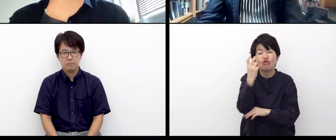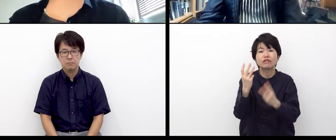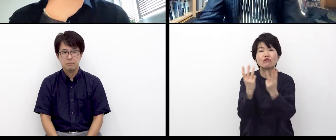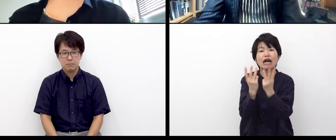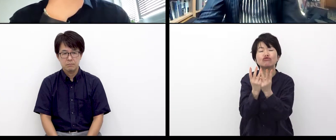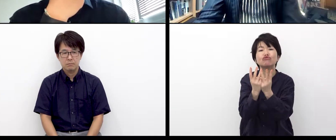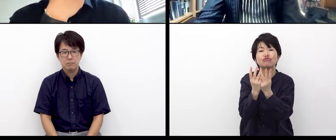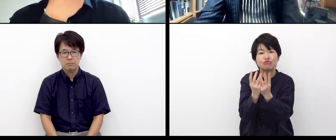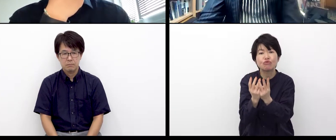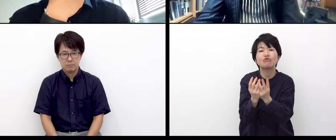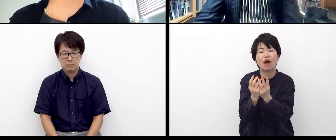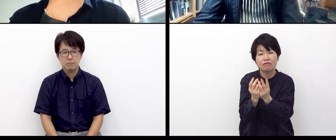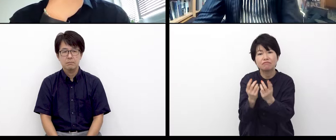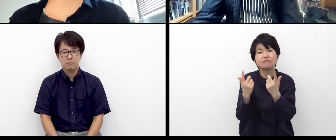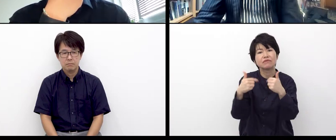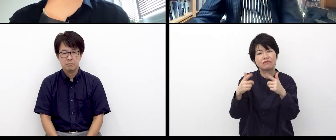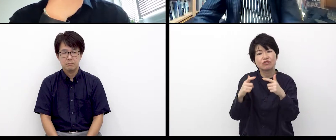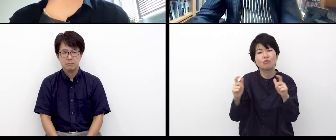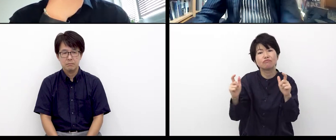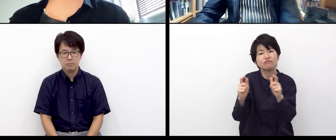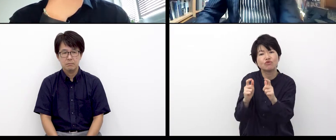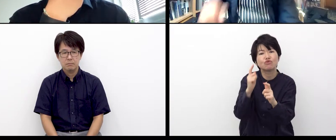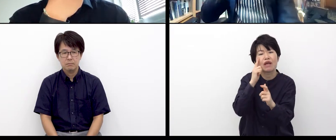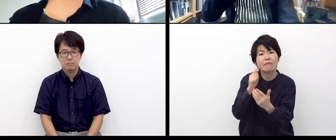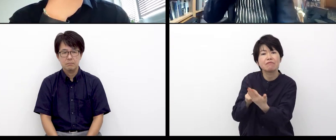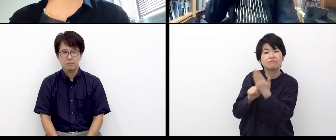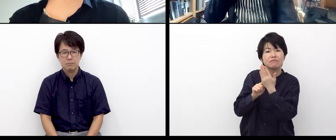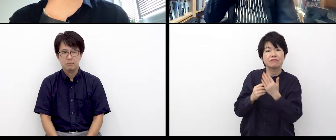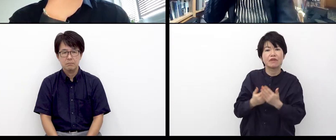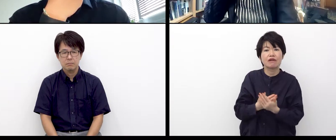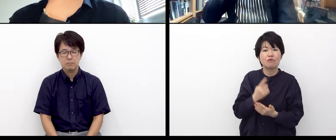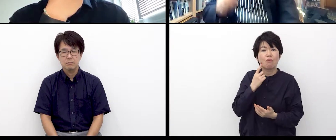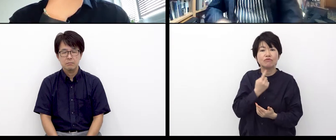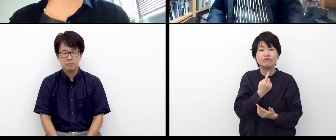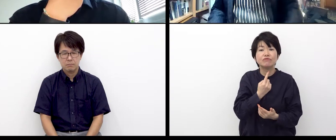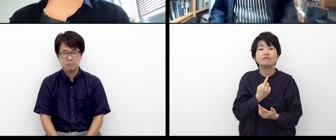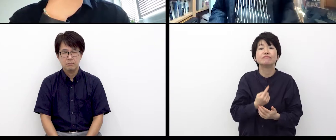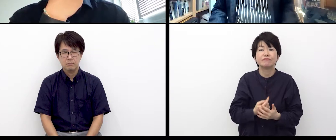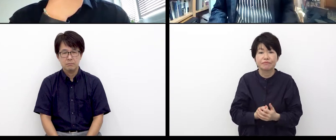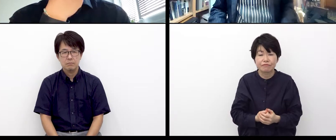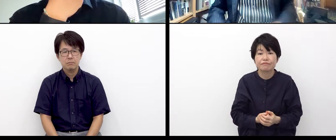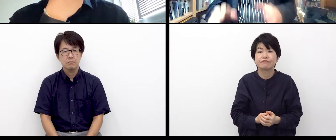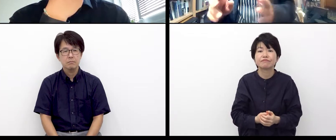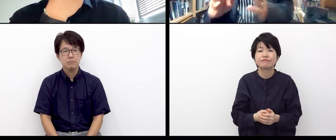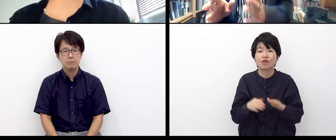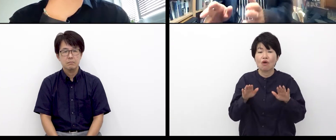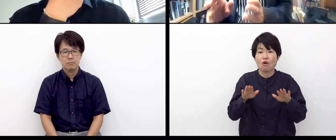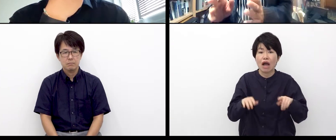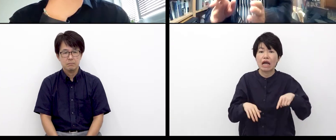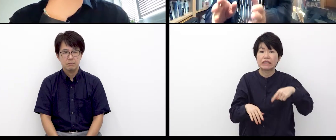underestimation. At this time, we had the result of over 100 million people,